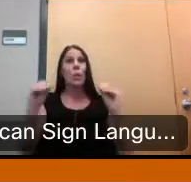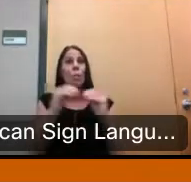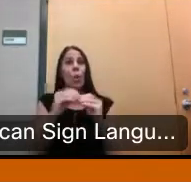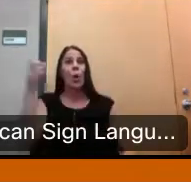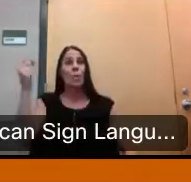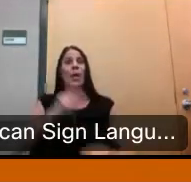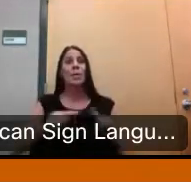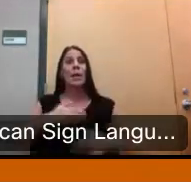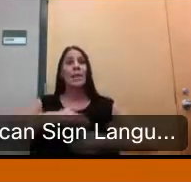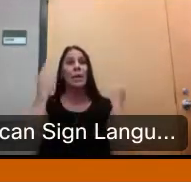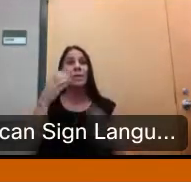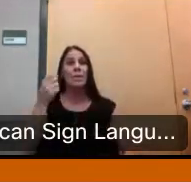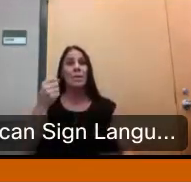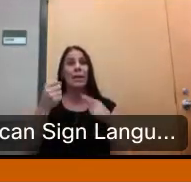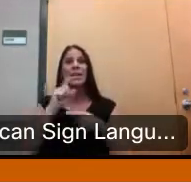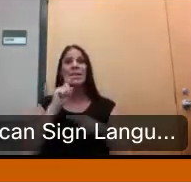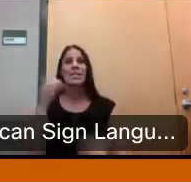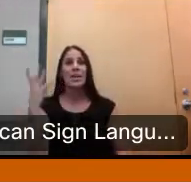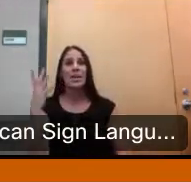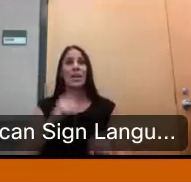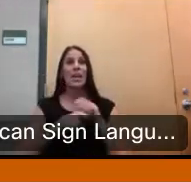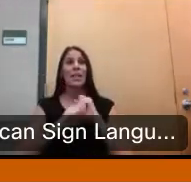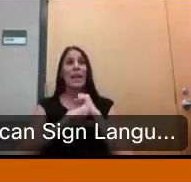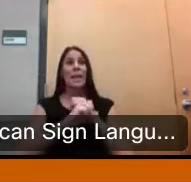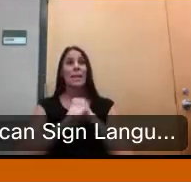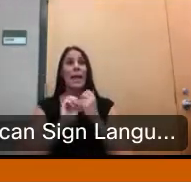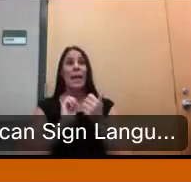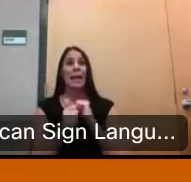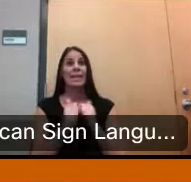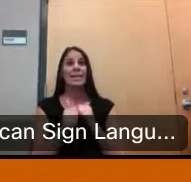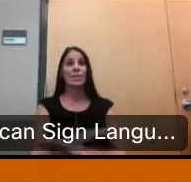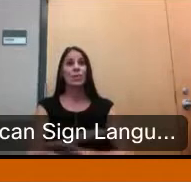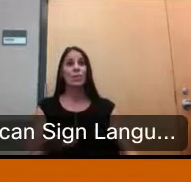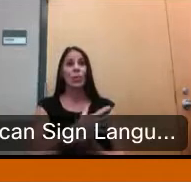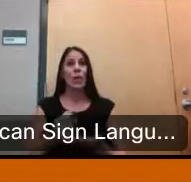And so that whole campaign was, do not run out of milk and in California sales of milk